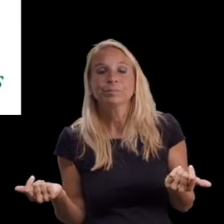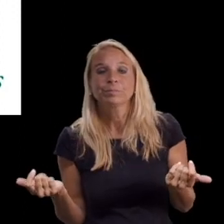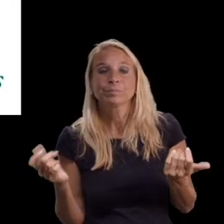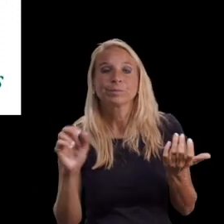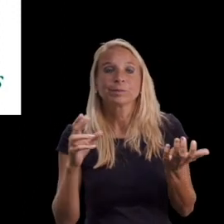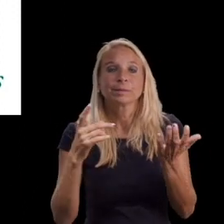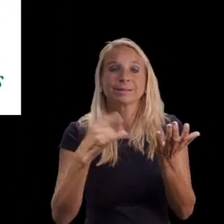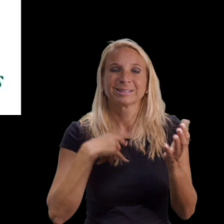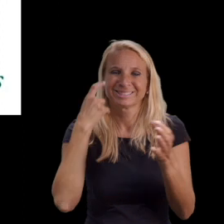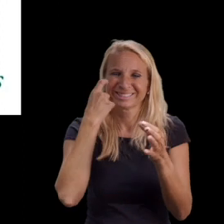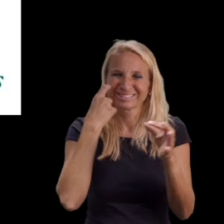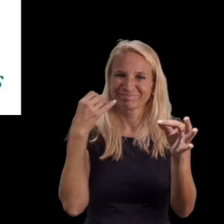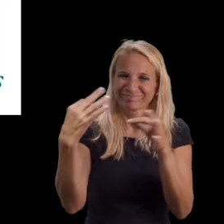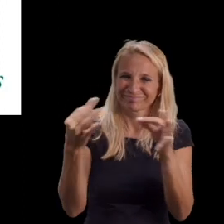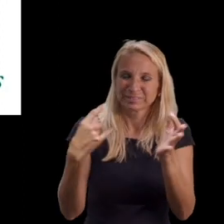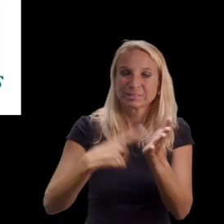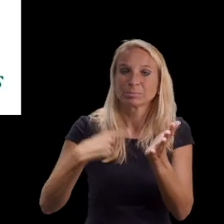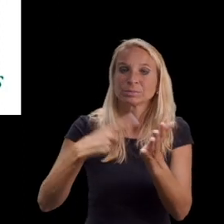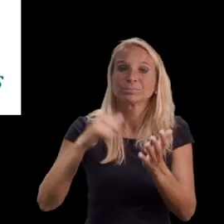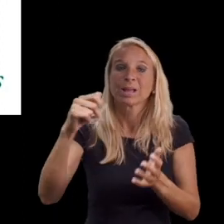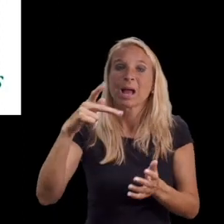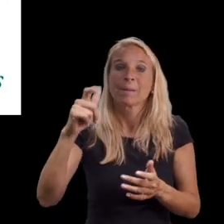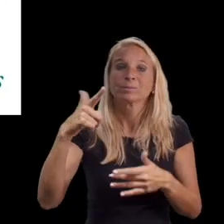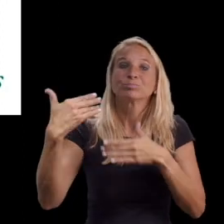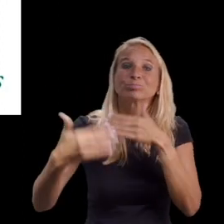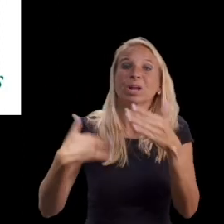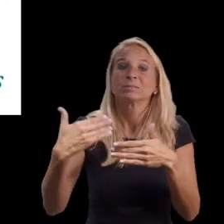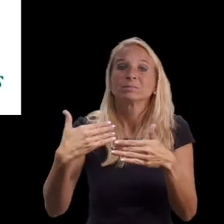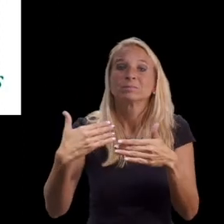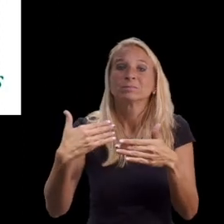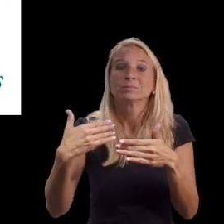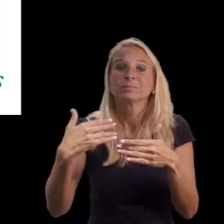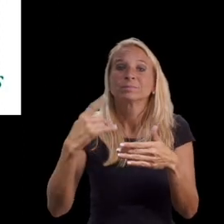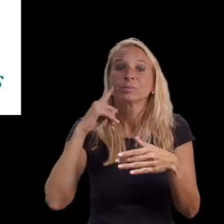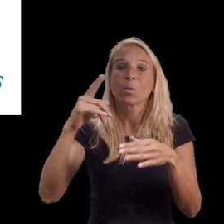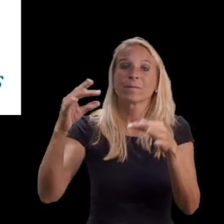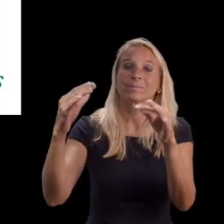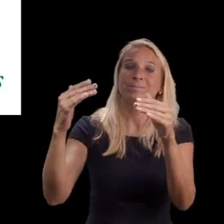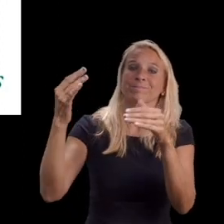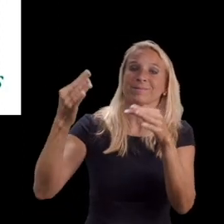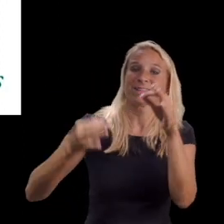As I mentioned, sometimes the appeals process to a fair hearing can take a few months.